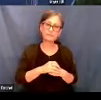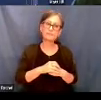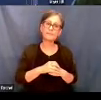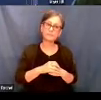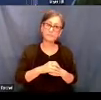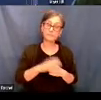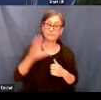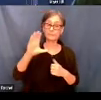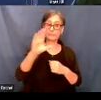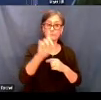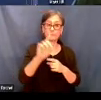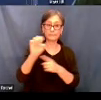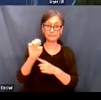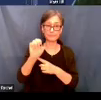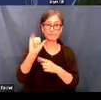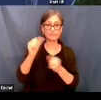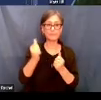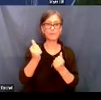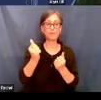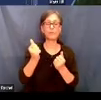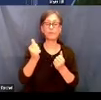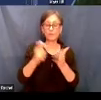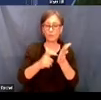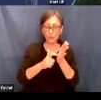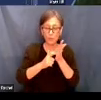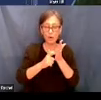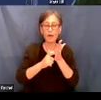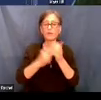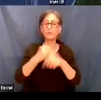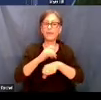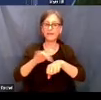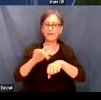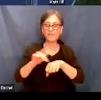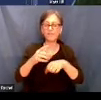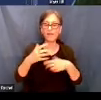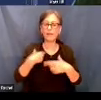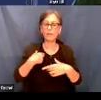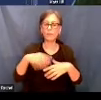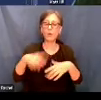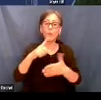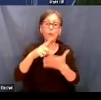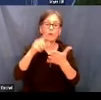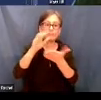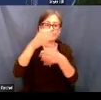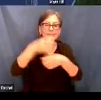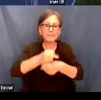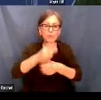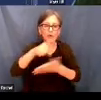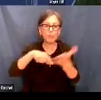The CDE is required to make available a summary of findings including any corrective actions or areas